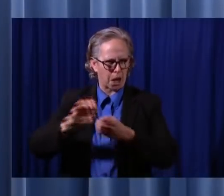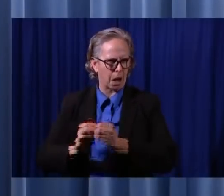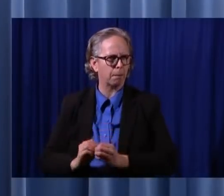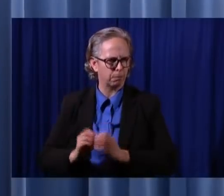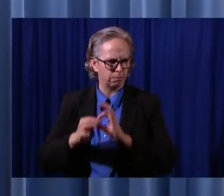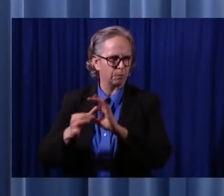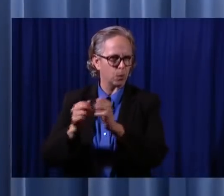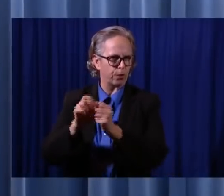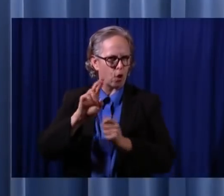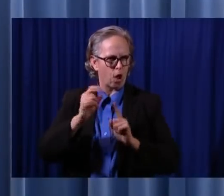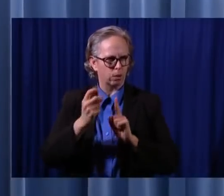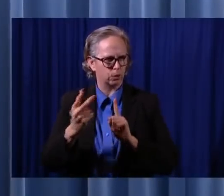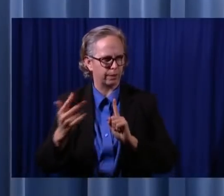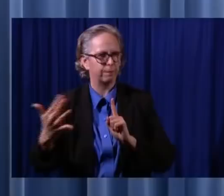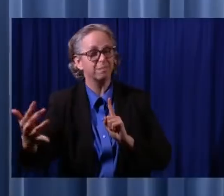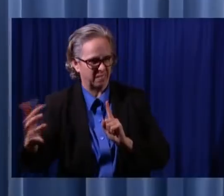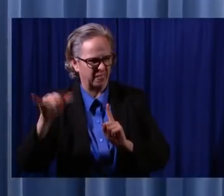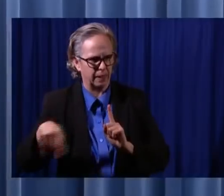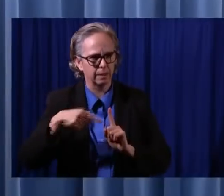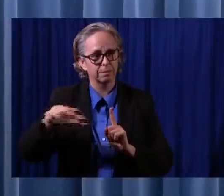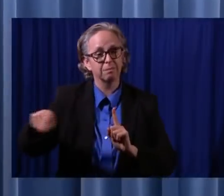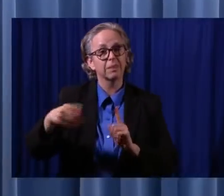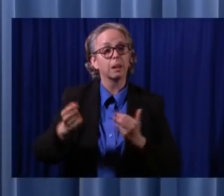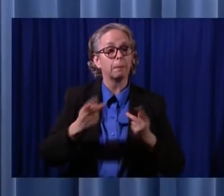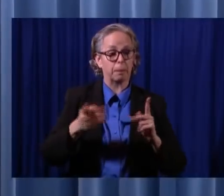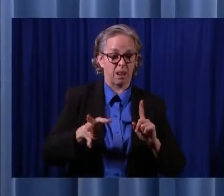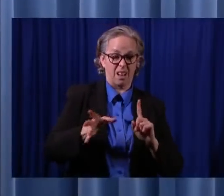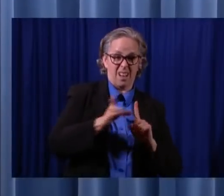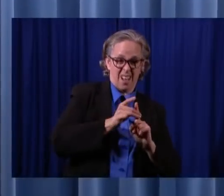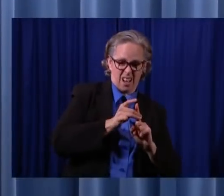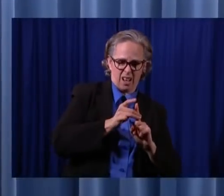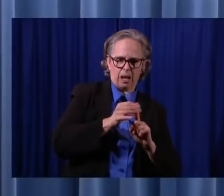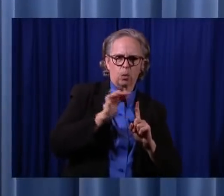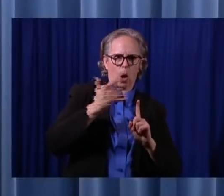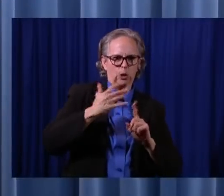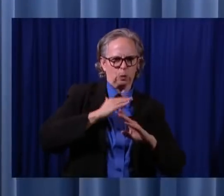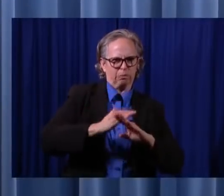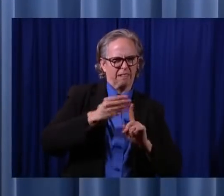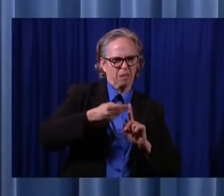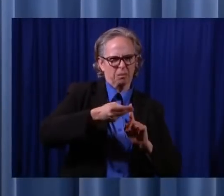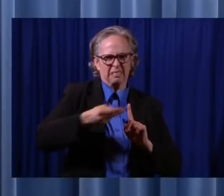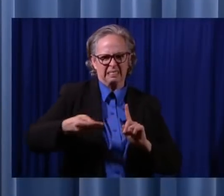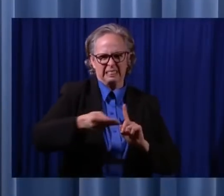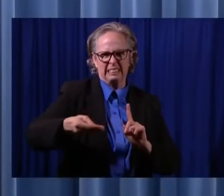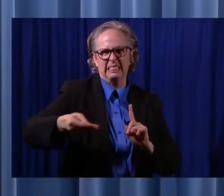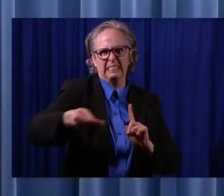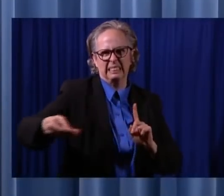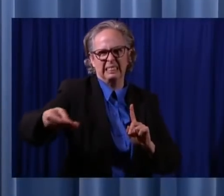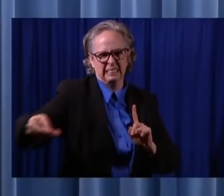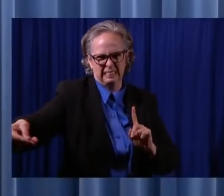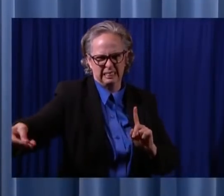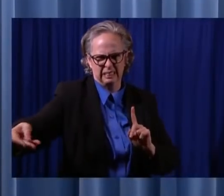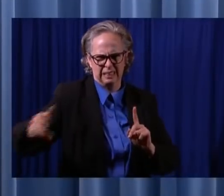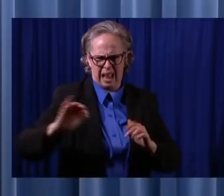DURING THE LAST SEVERAL WEEKS YOU HEARD DR. ACT IN ANY OF HEARD ME AND YOU'VE HEARD THE